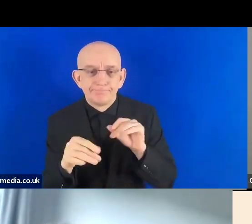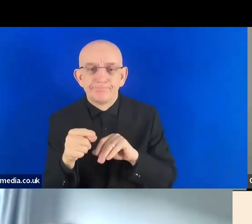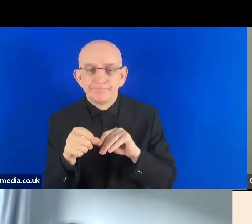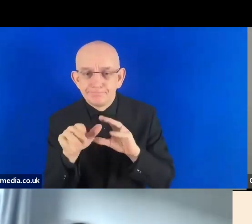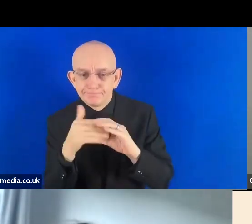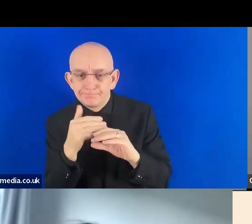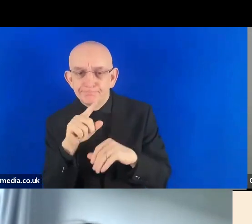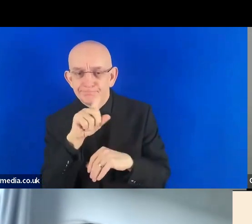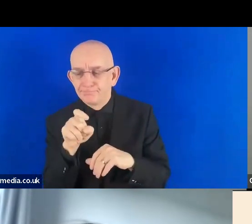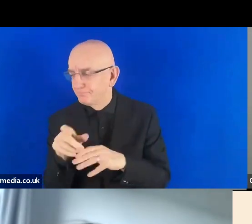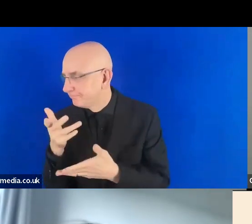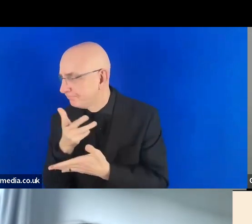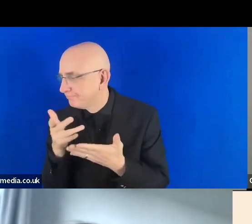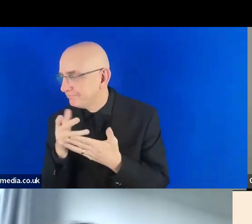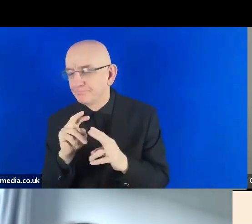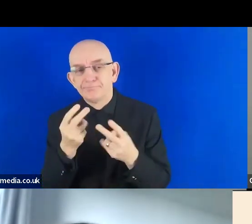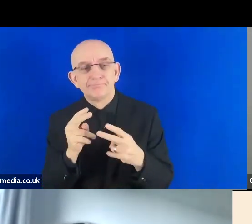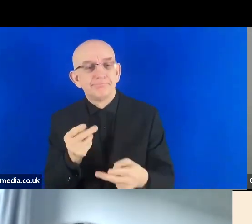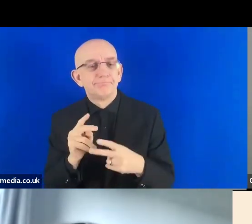Yeah, bearing up and take you to.